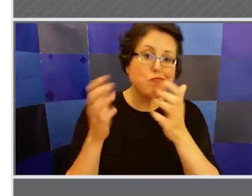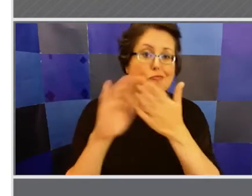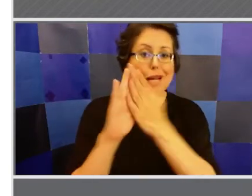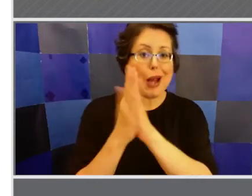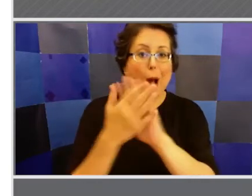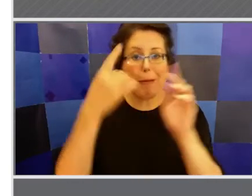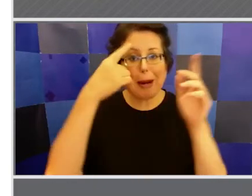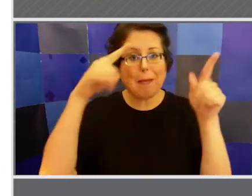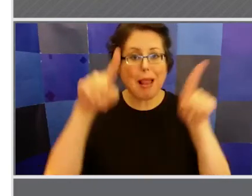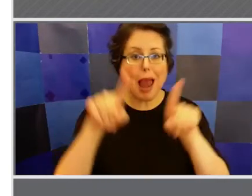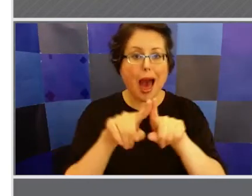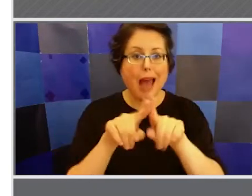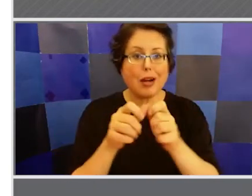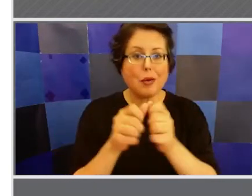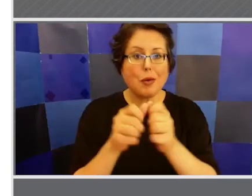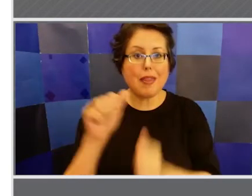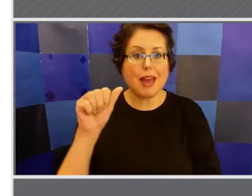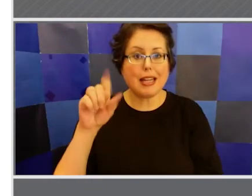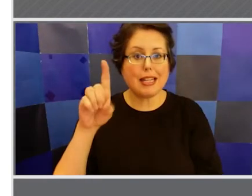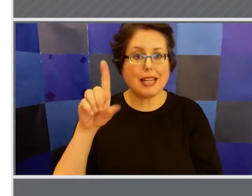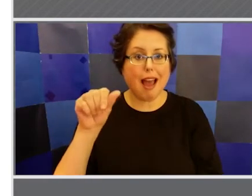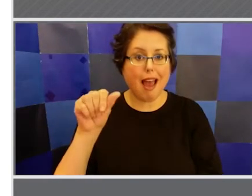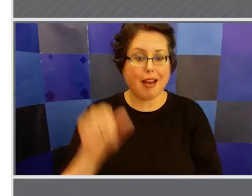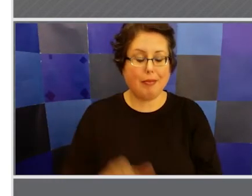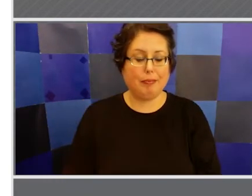the Americans with Disabilities Act.